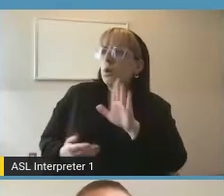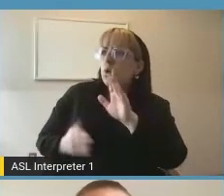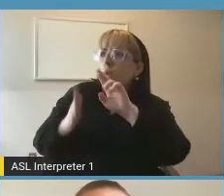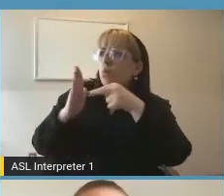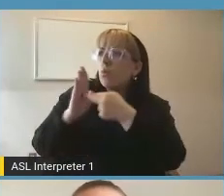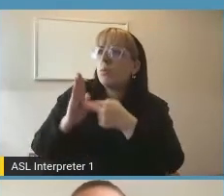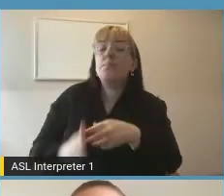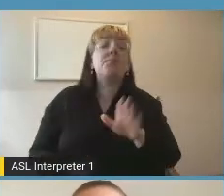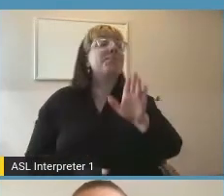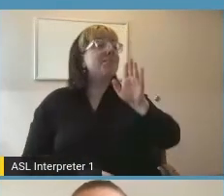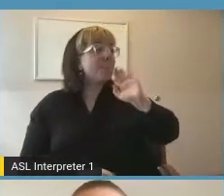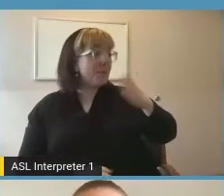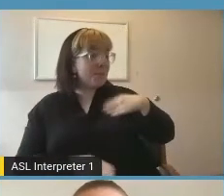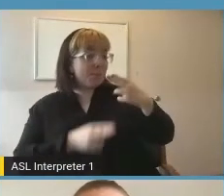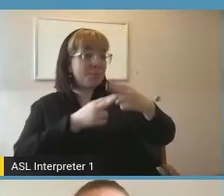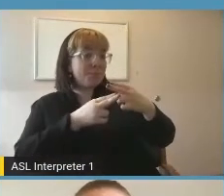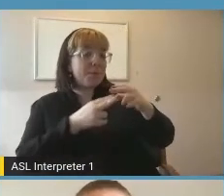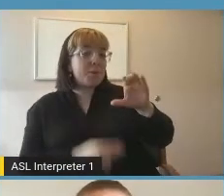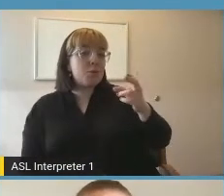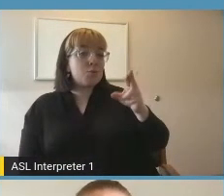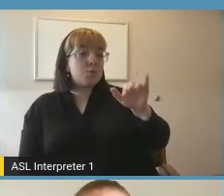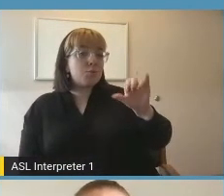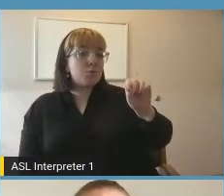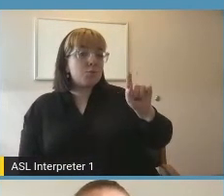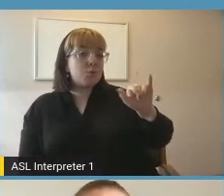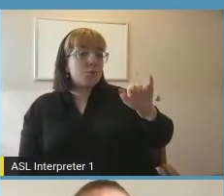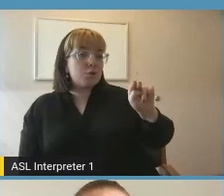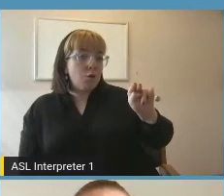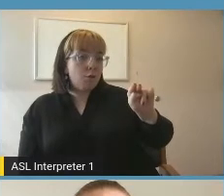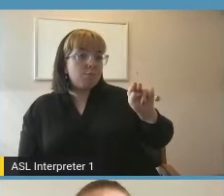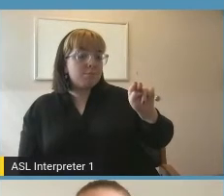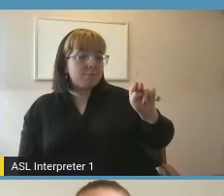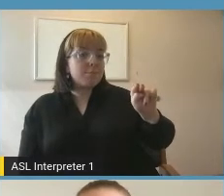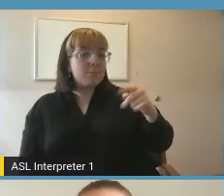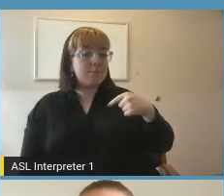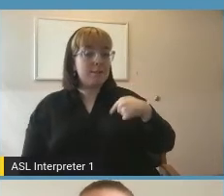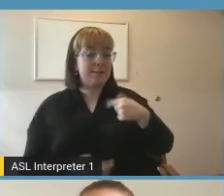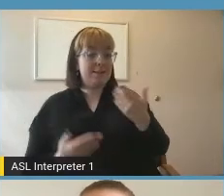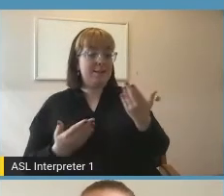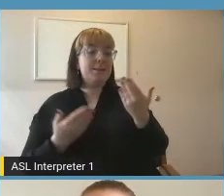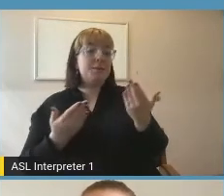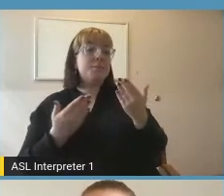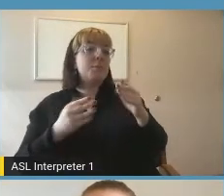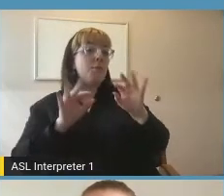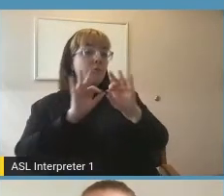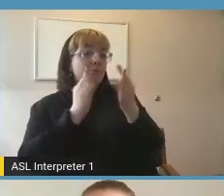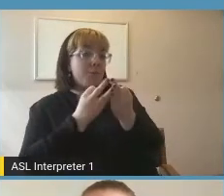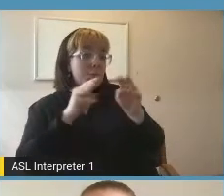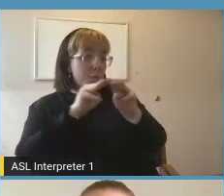My name is Kristjan Hildibrandsson and this here is a family museum. My father founded